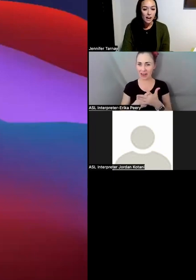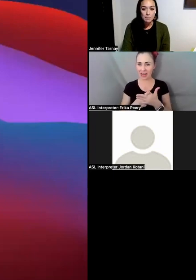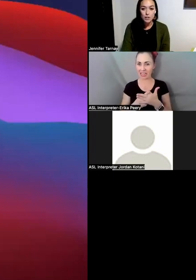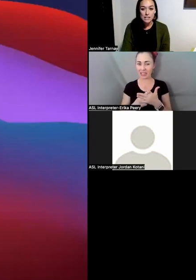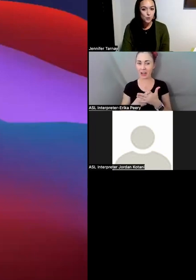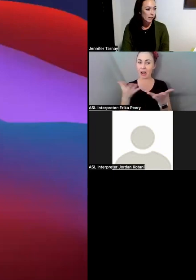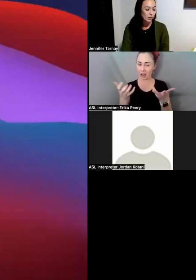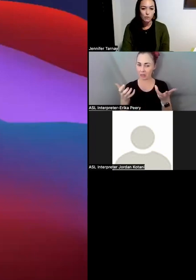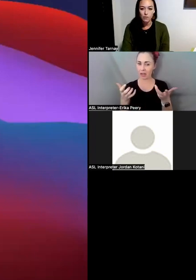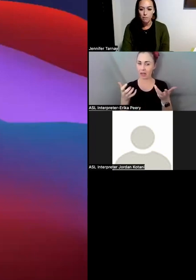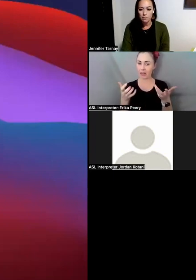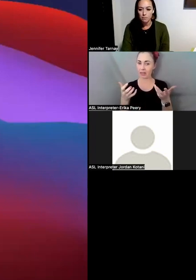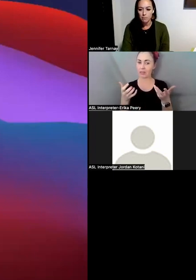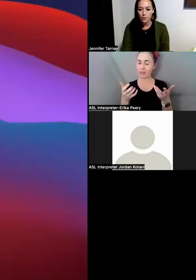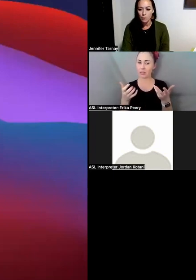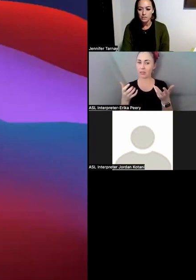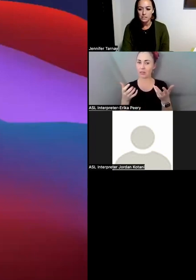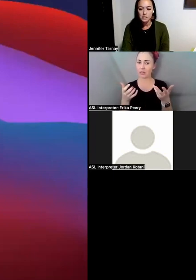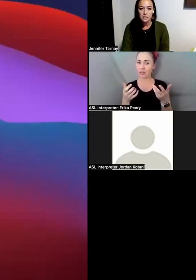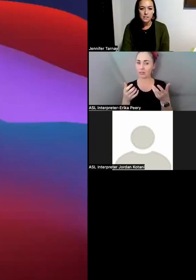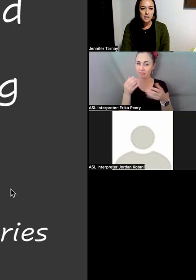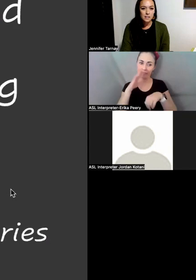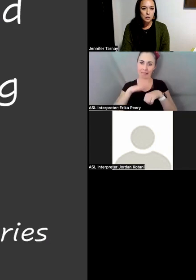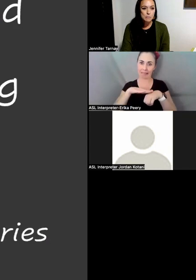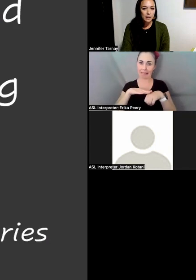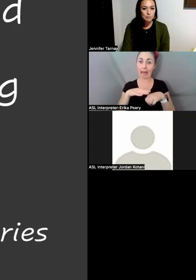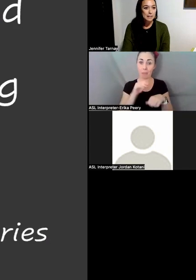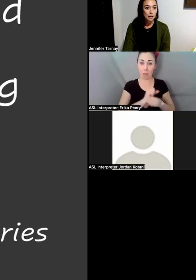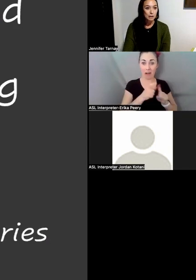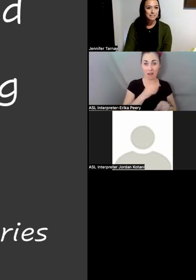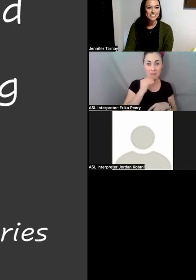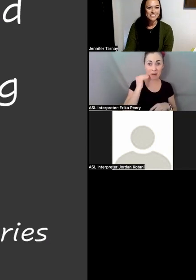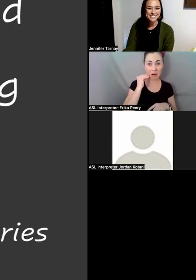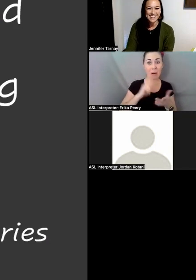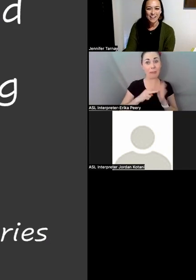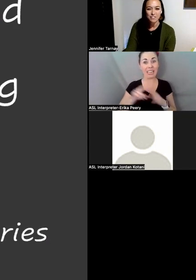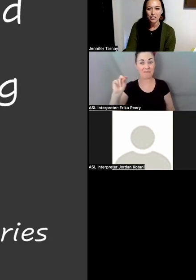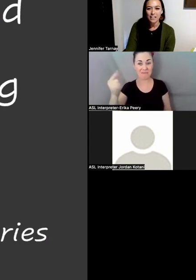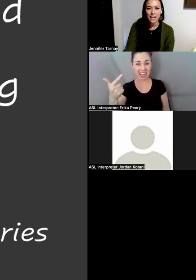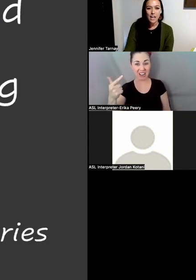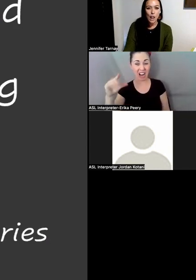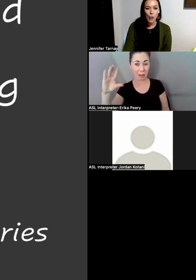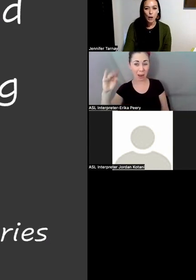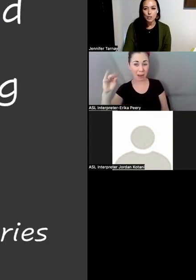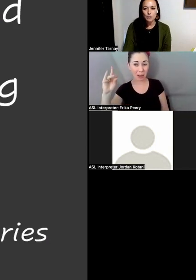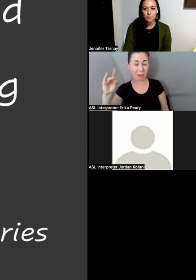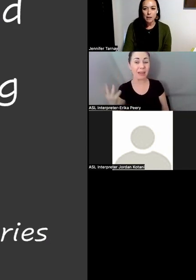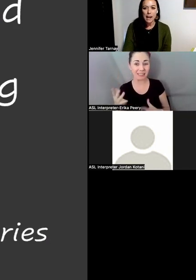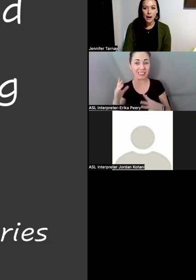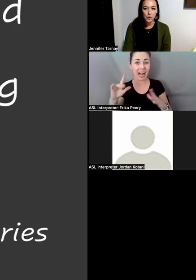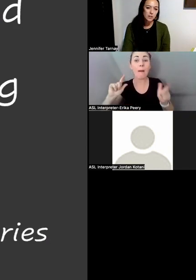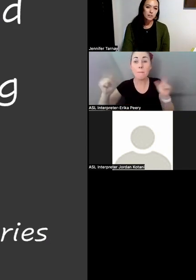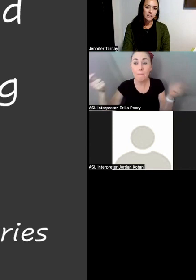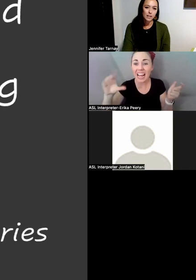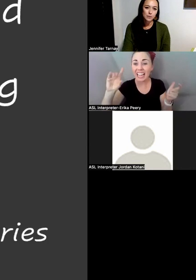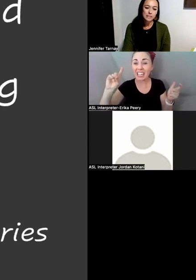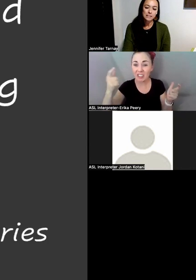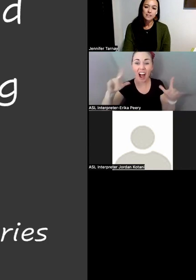that in joining you from my home office. You may hear my dog. I have a very large loud catahoula